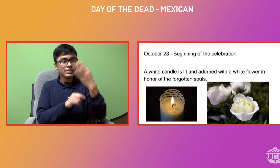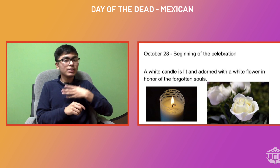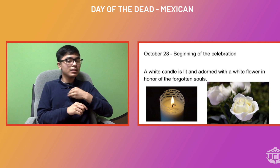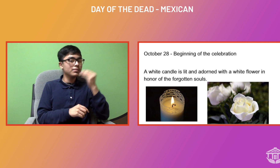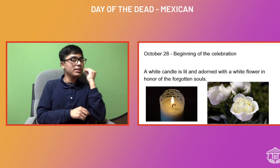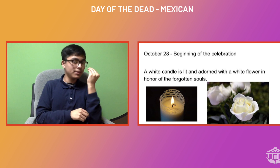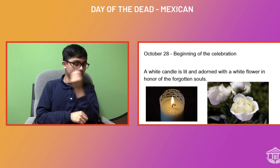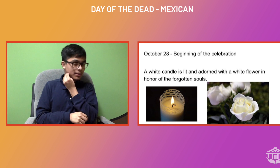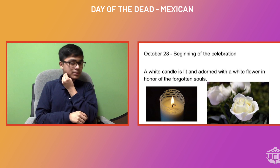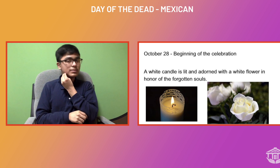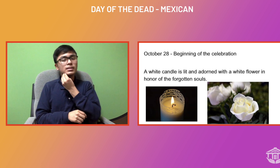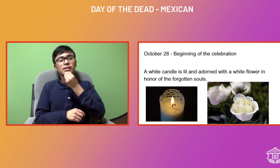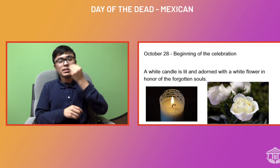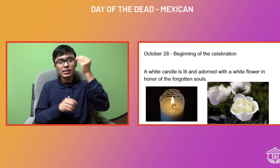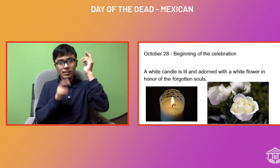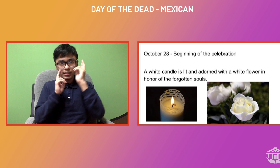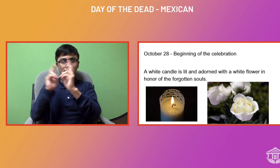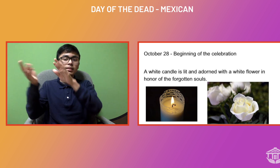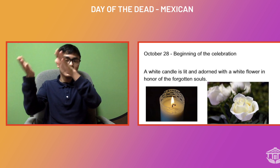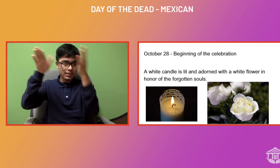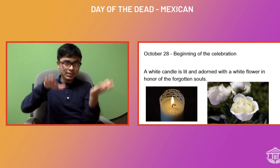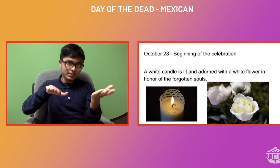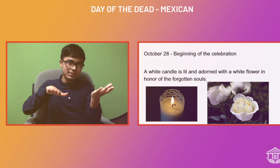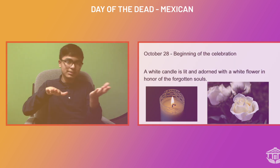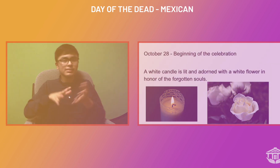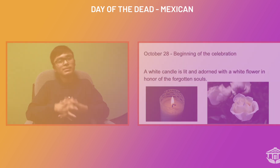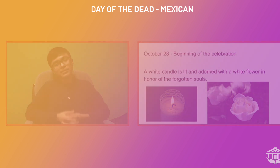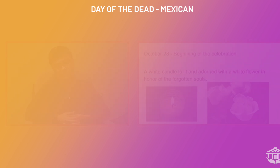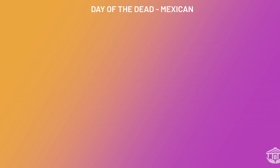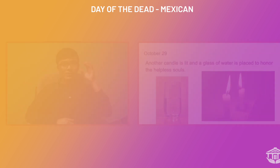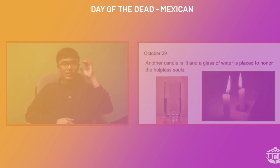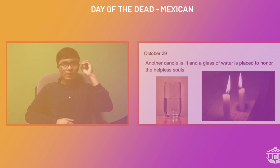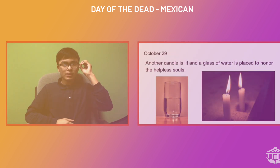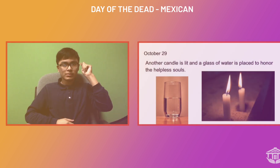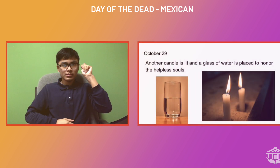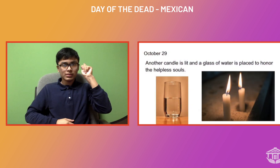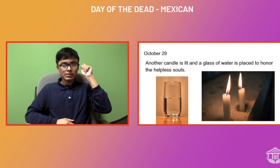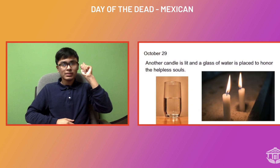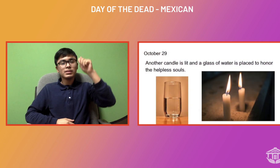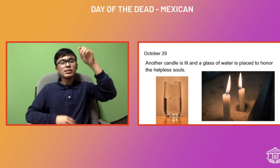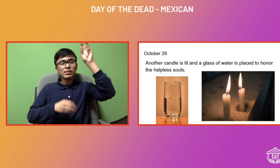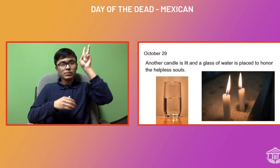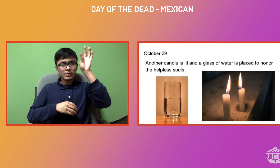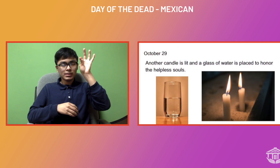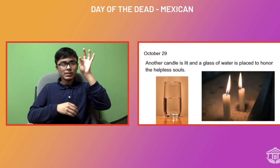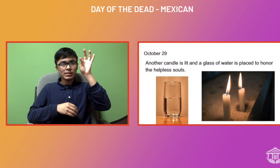to honor those who have passed away. The next day, October 29th, a glass of water and another